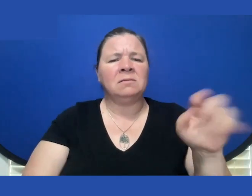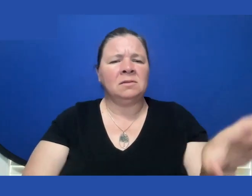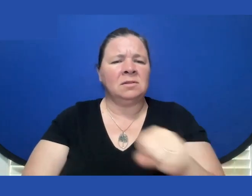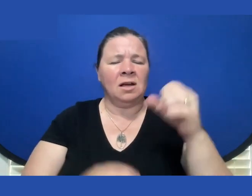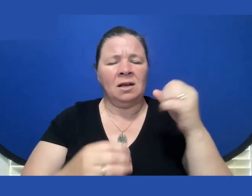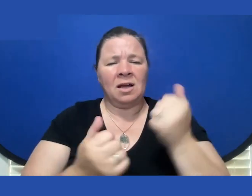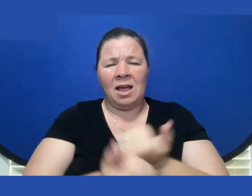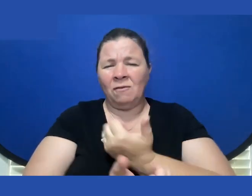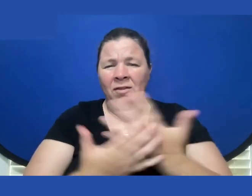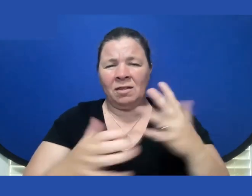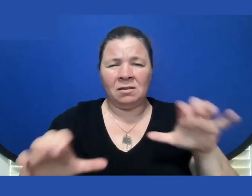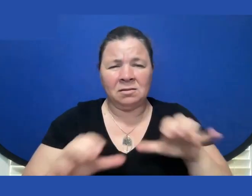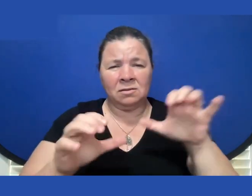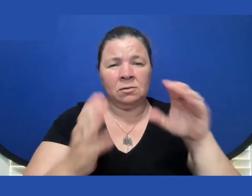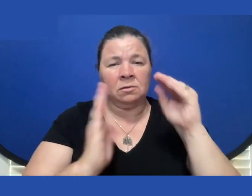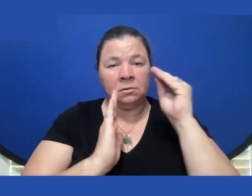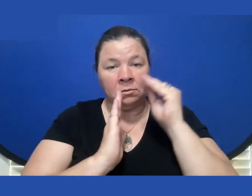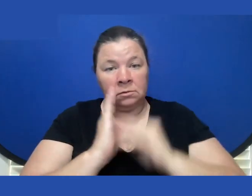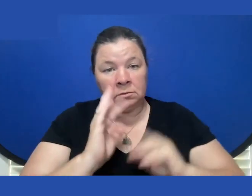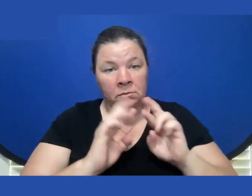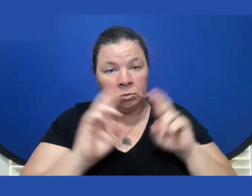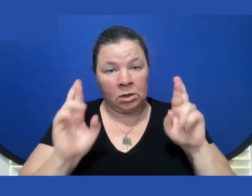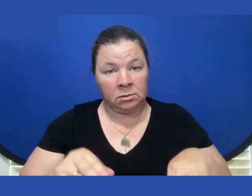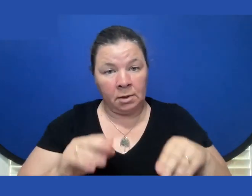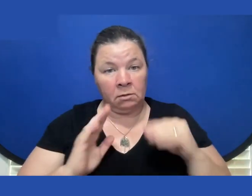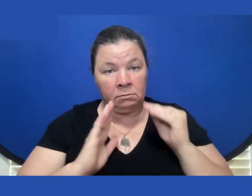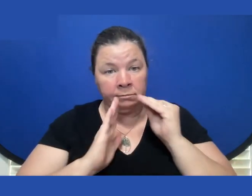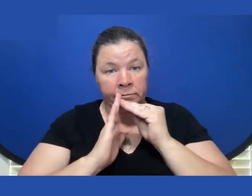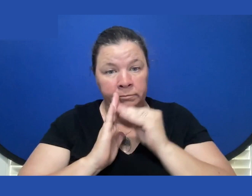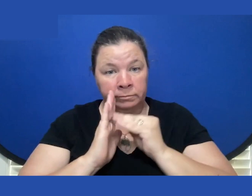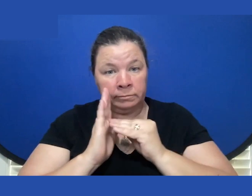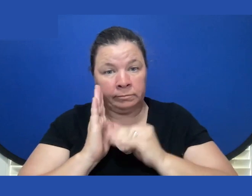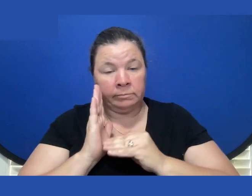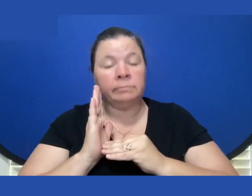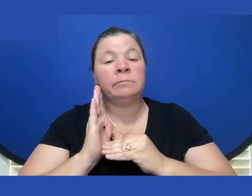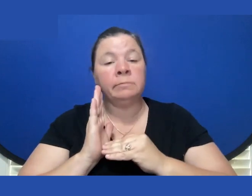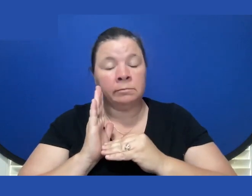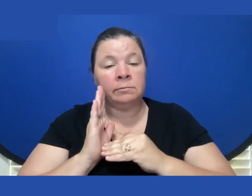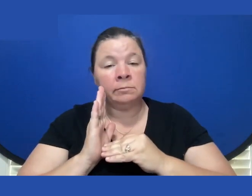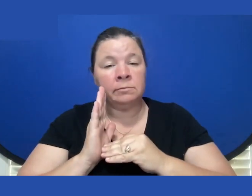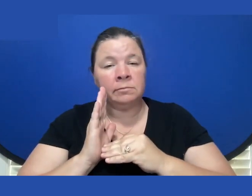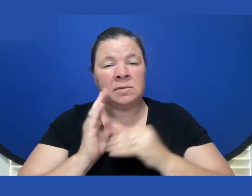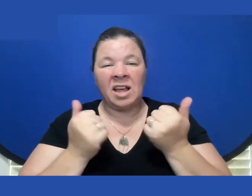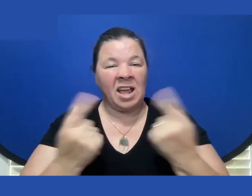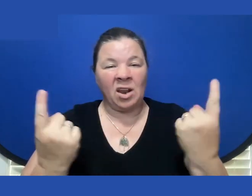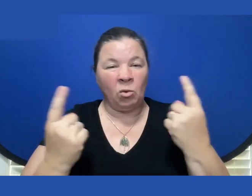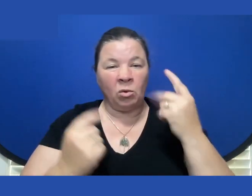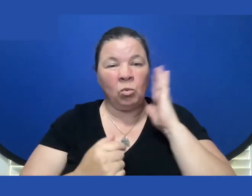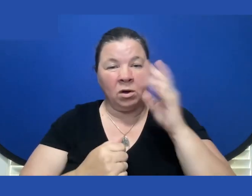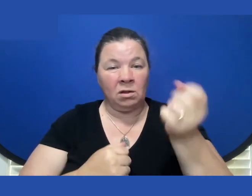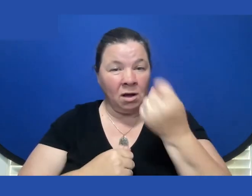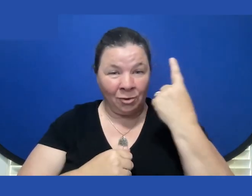that they did and put it down in a resume format, you know, that anyone's really gonna understand.